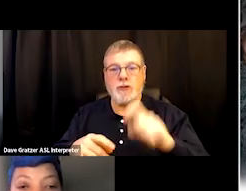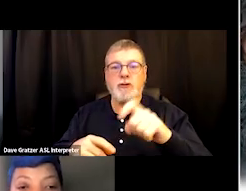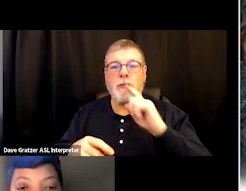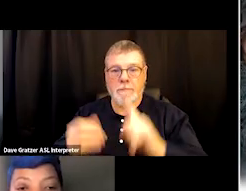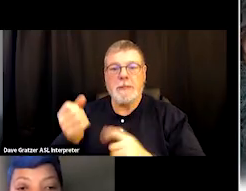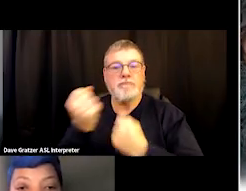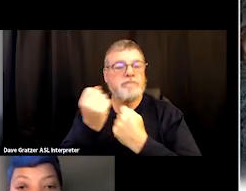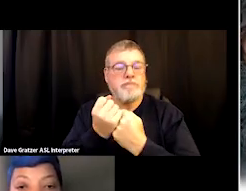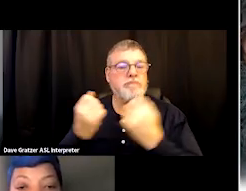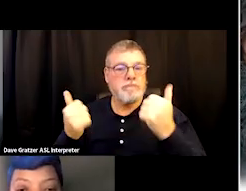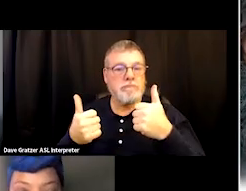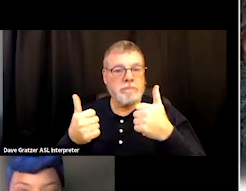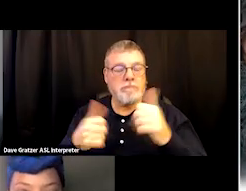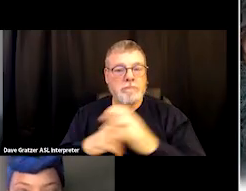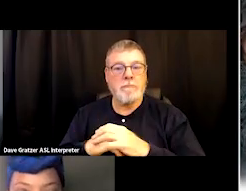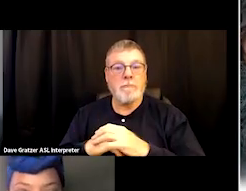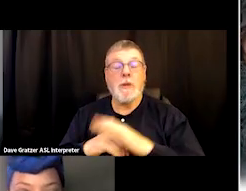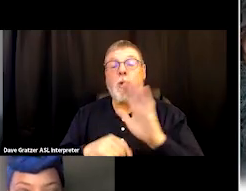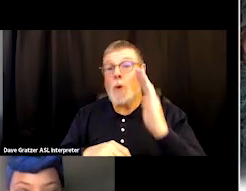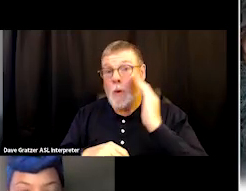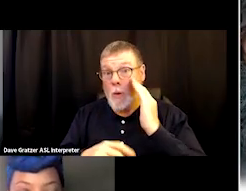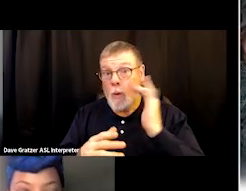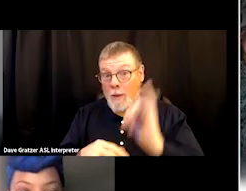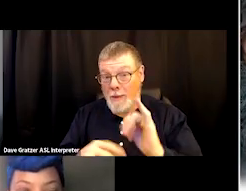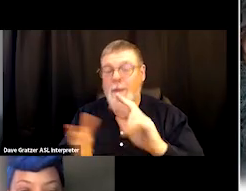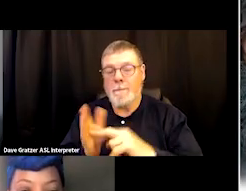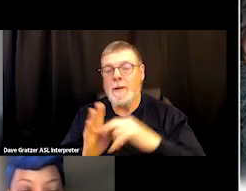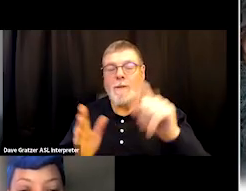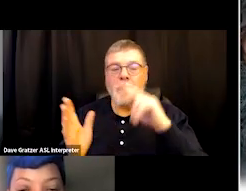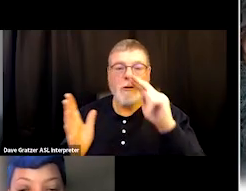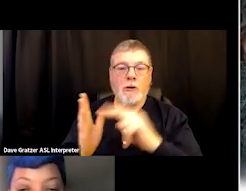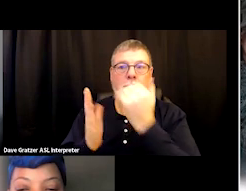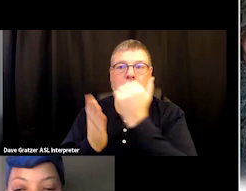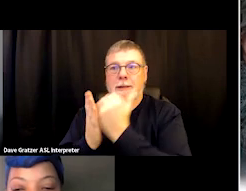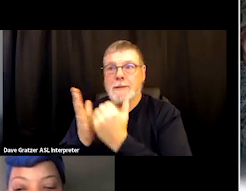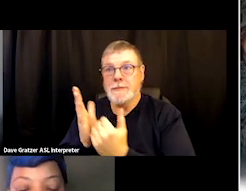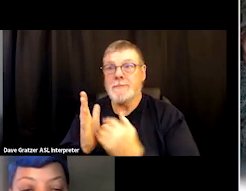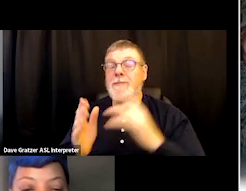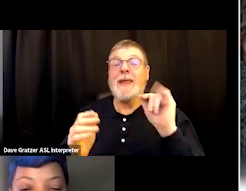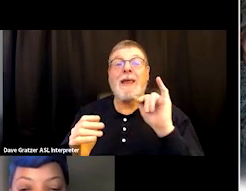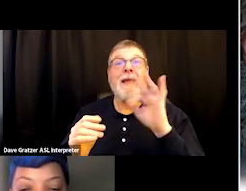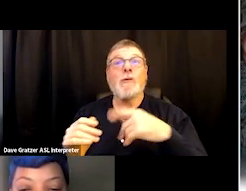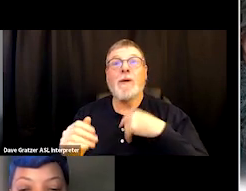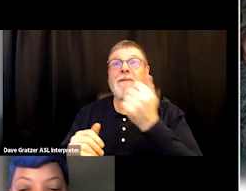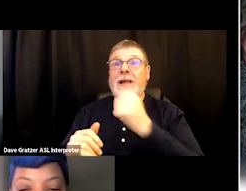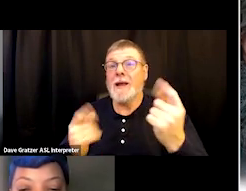And so knowing that, we need to look at the listings. All right, so if you have any questions, just let us know.